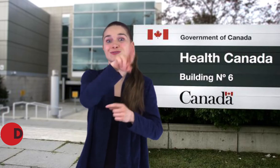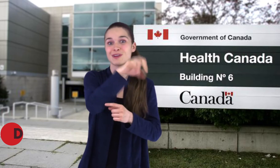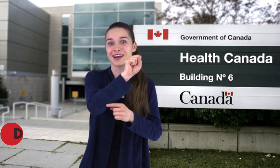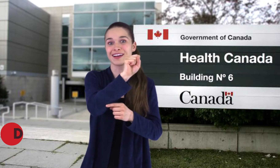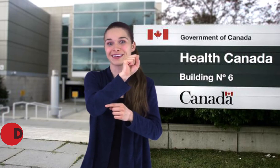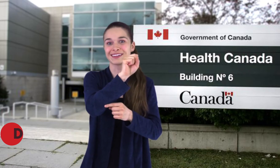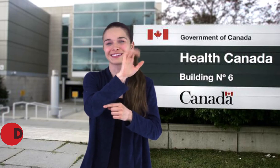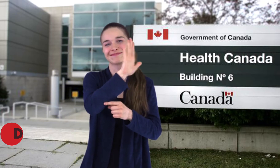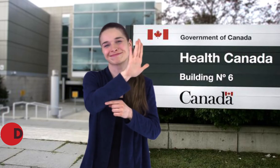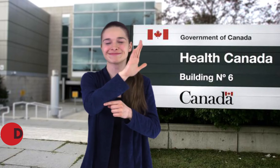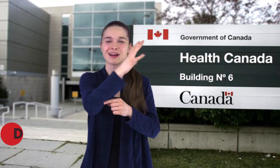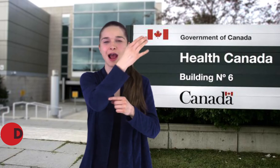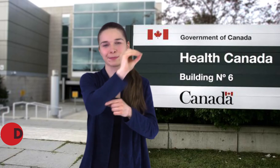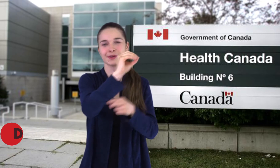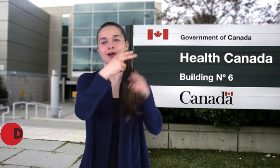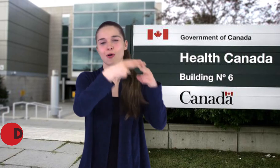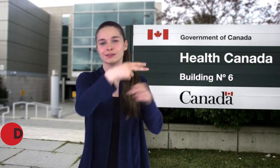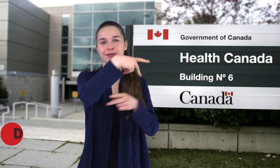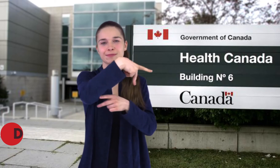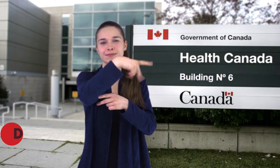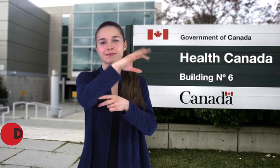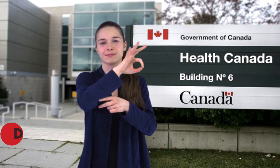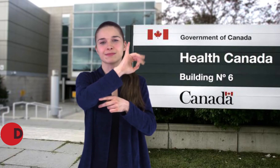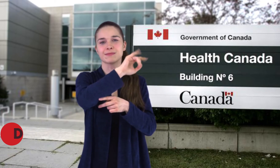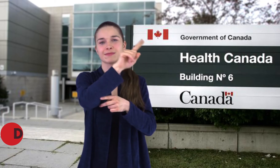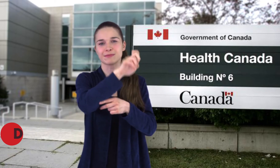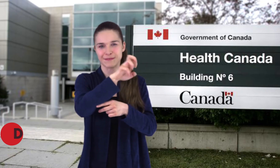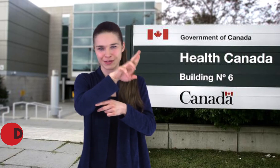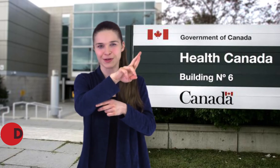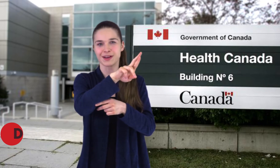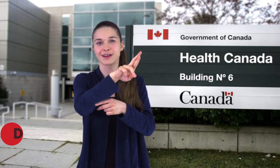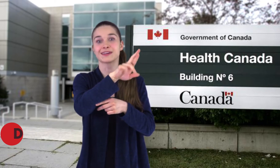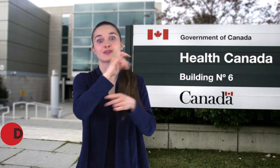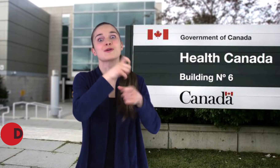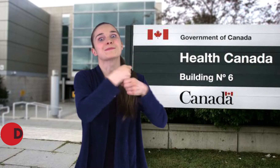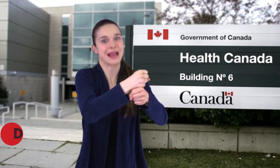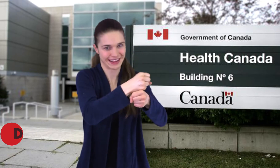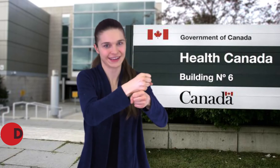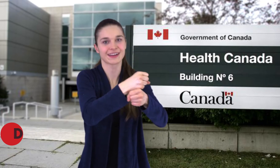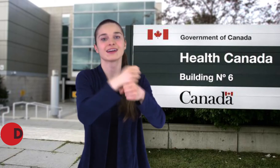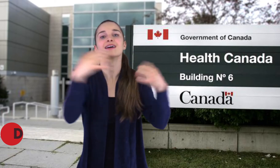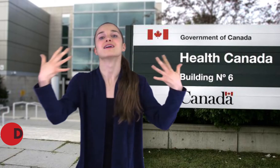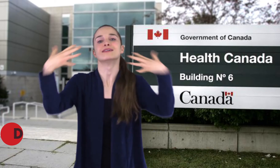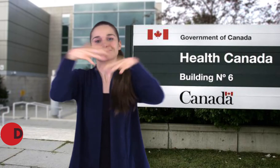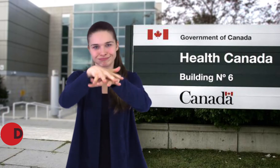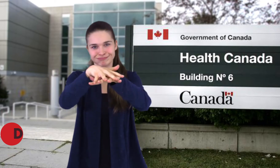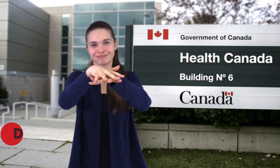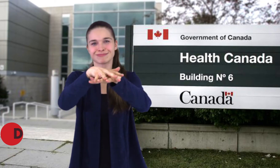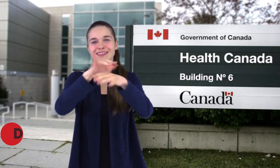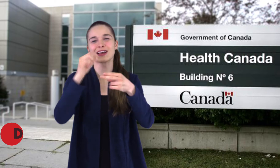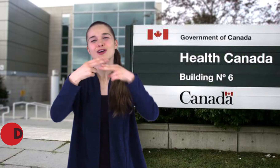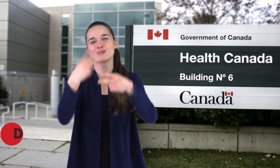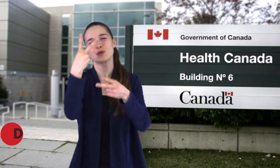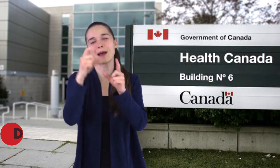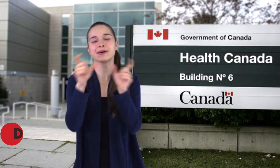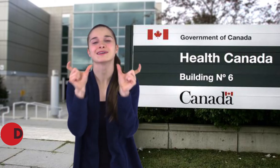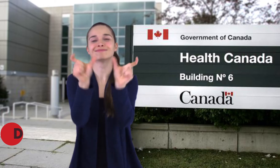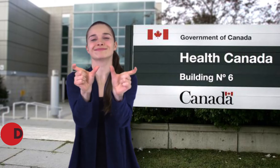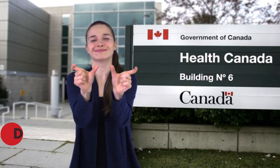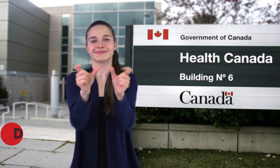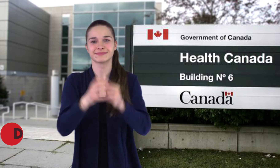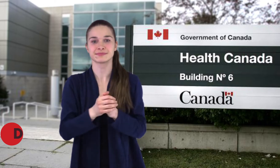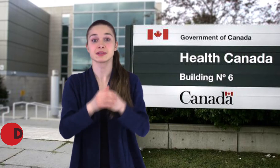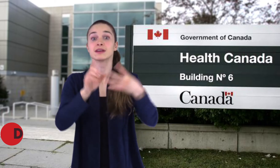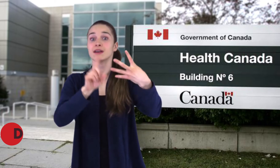company Pfizer who manufactures it.